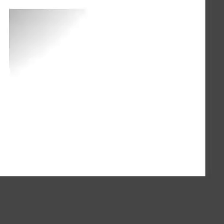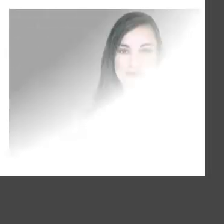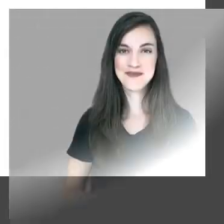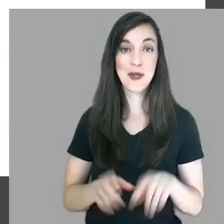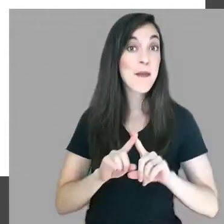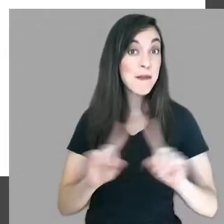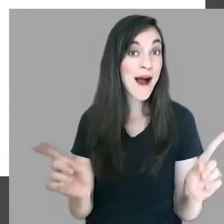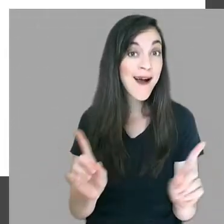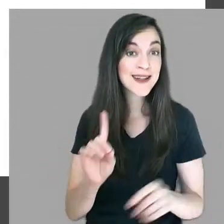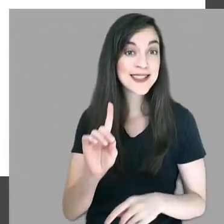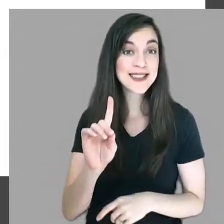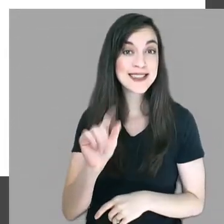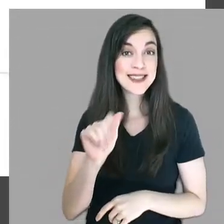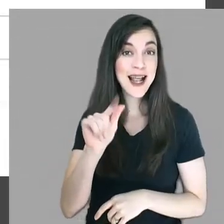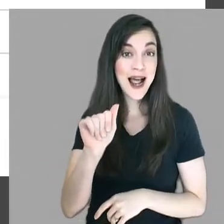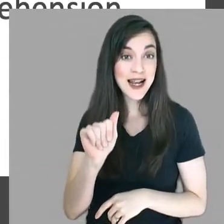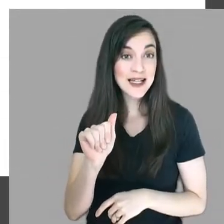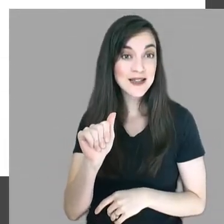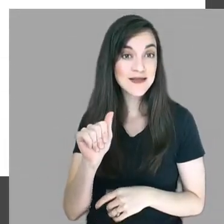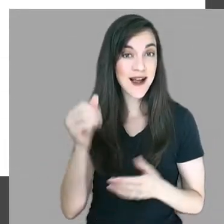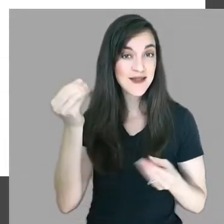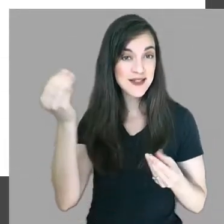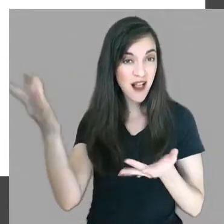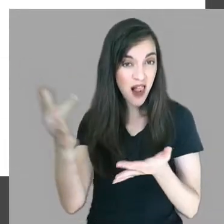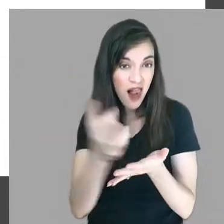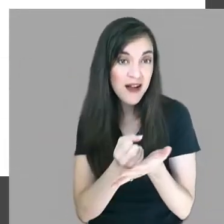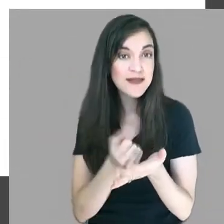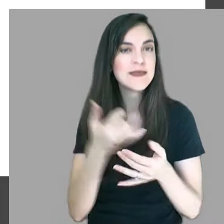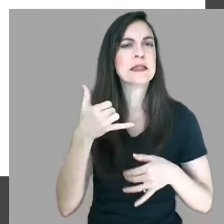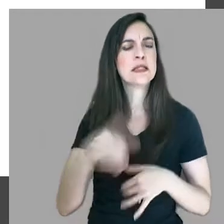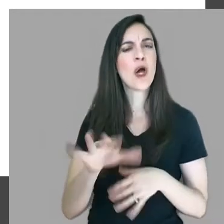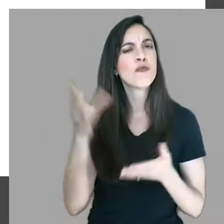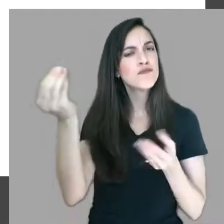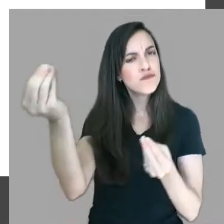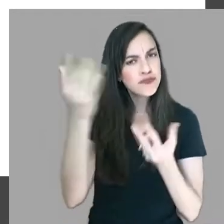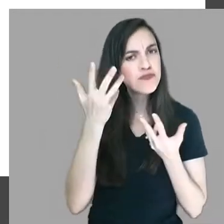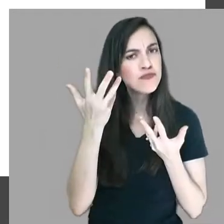However, this is not to say that the data gathered is not informative, but that it